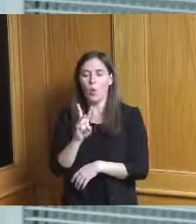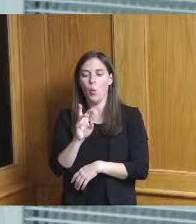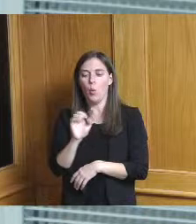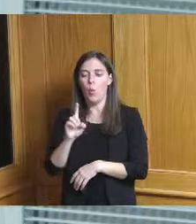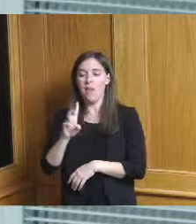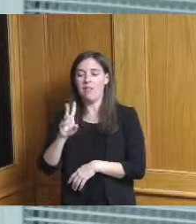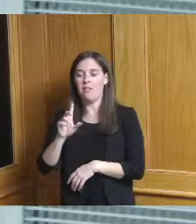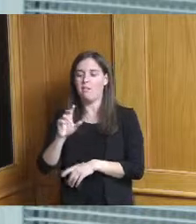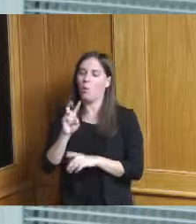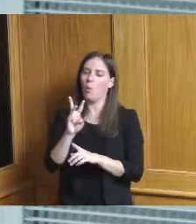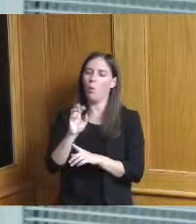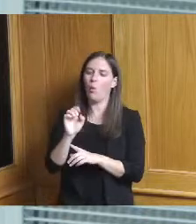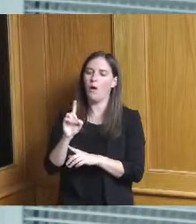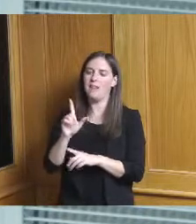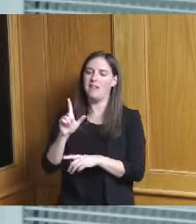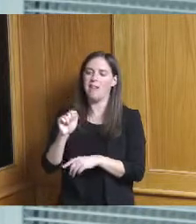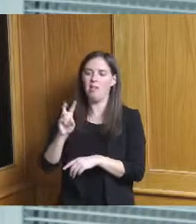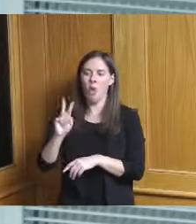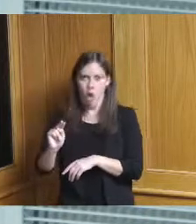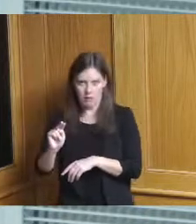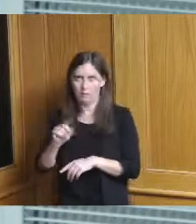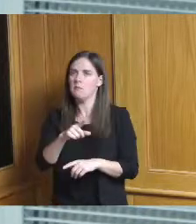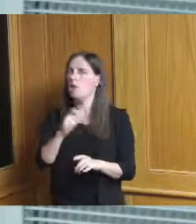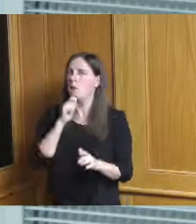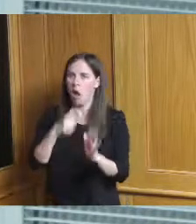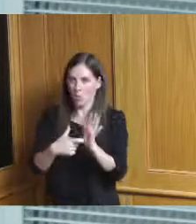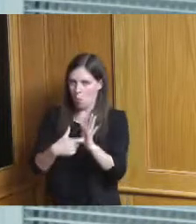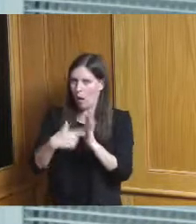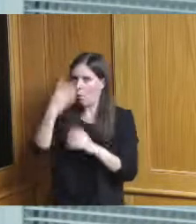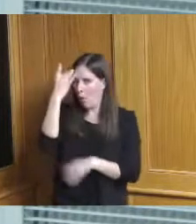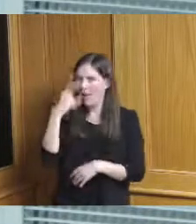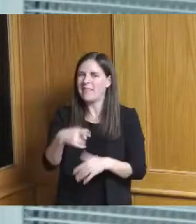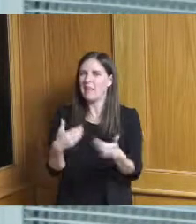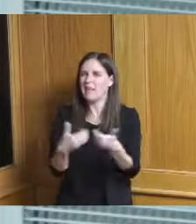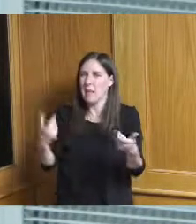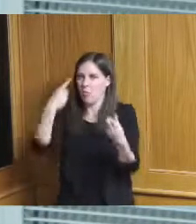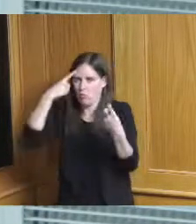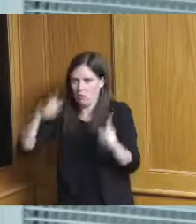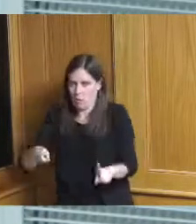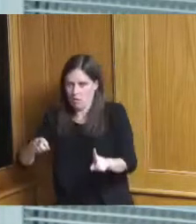not required because they have a separate agreement as long as the school district